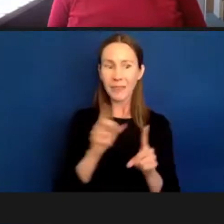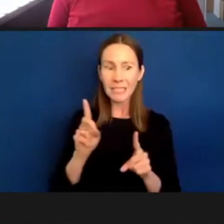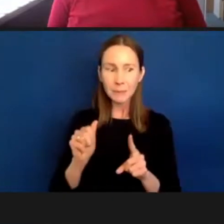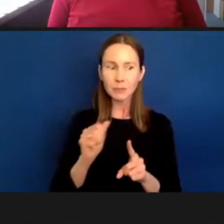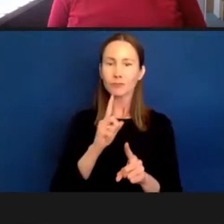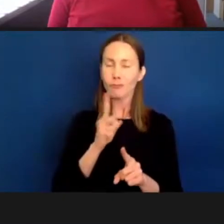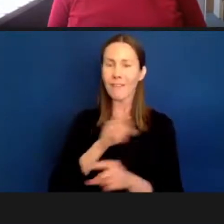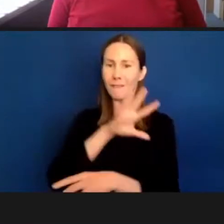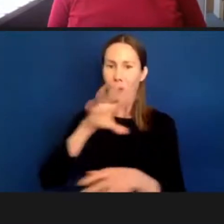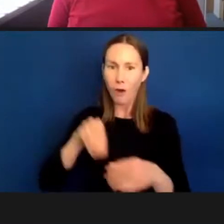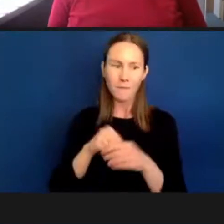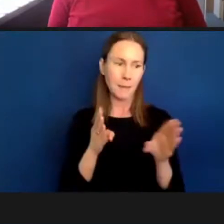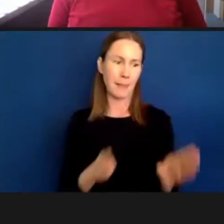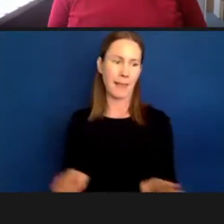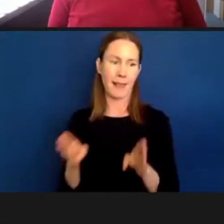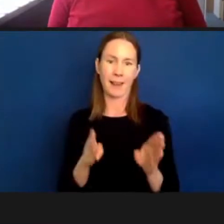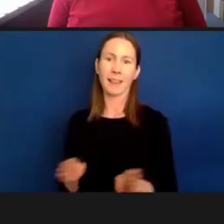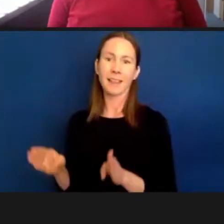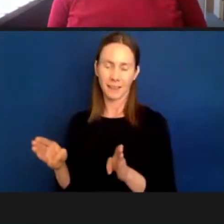in the planning and programmatic changes.